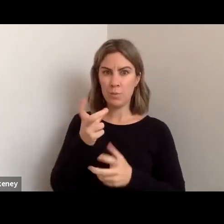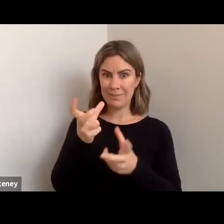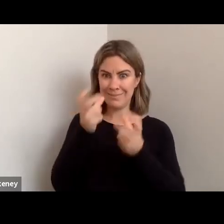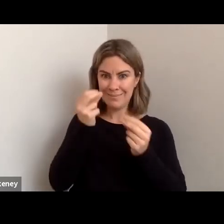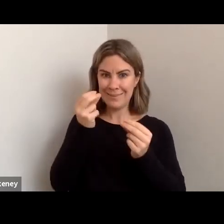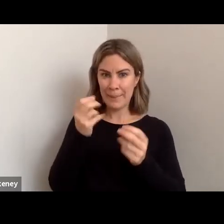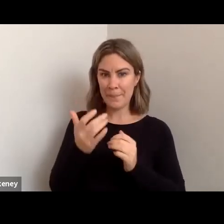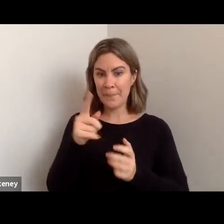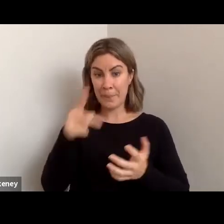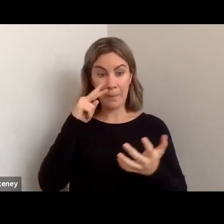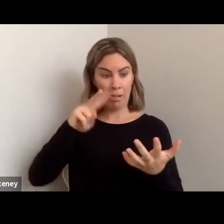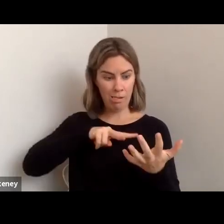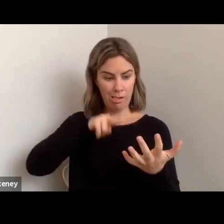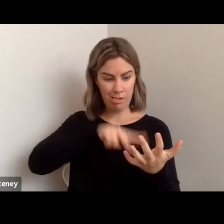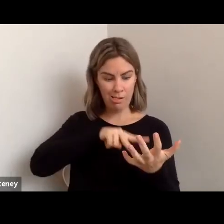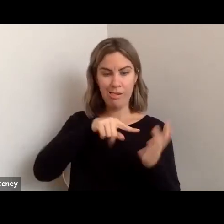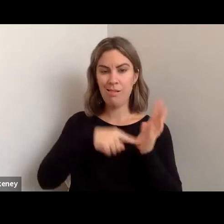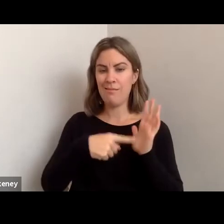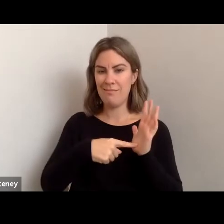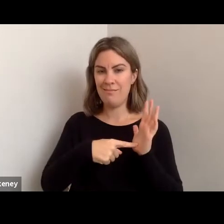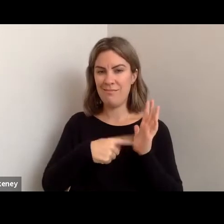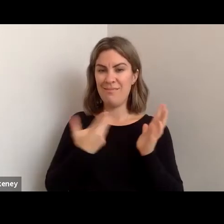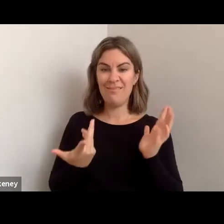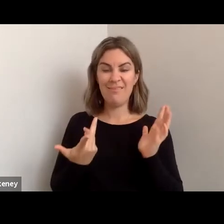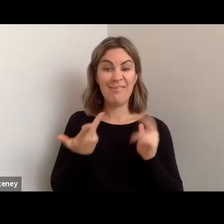sell the ads. People won't see the ads, therefore, they can't sell them.